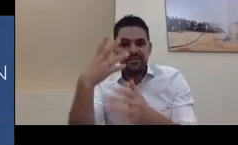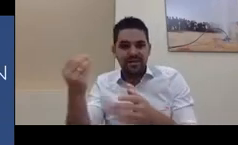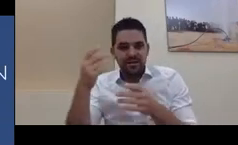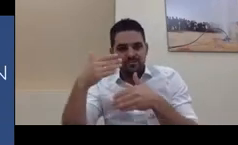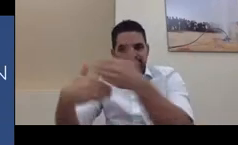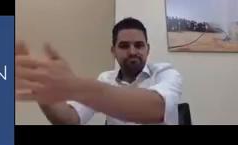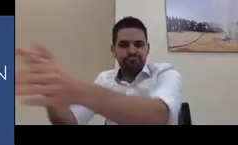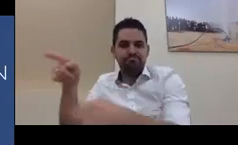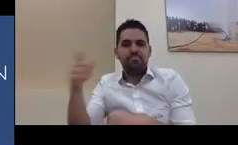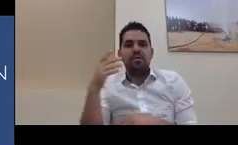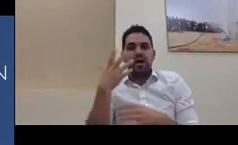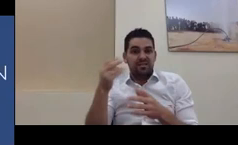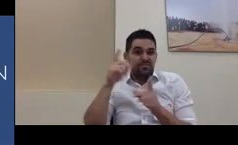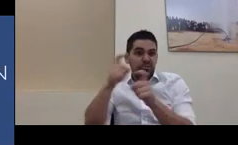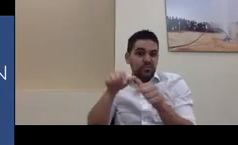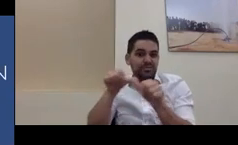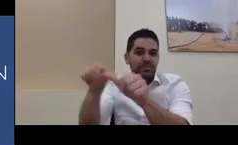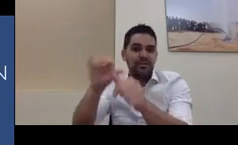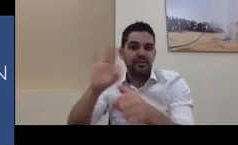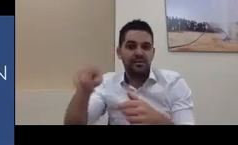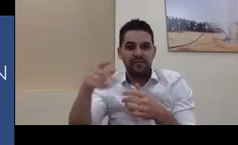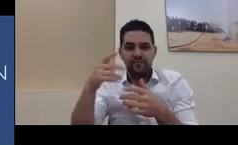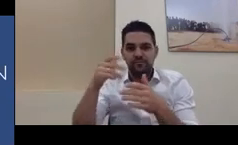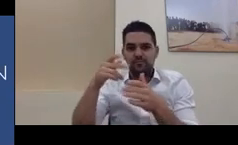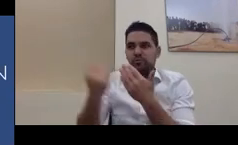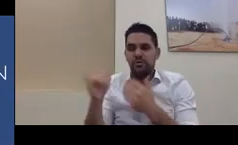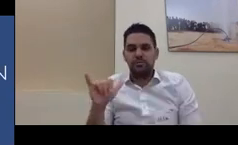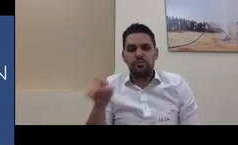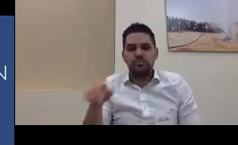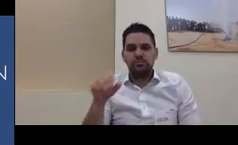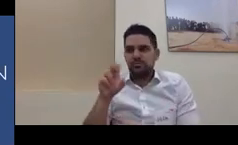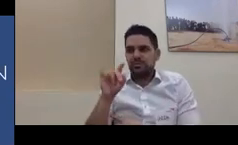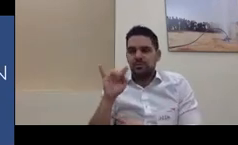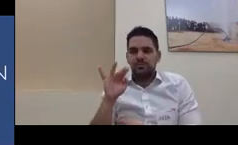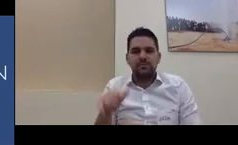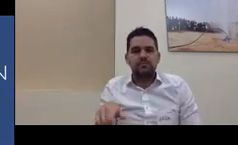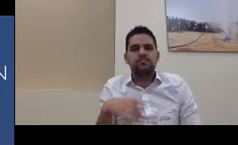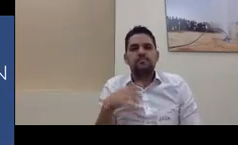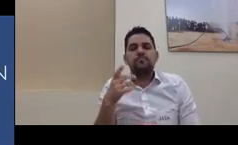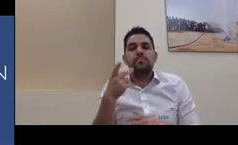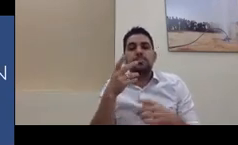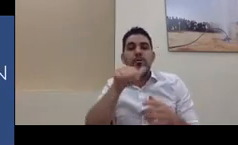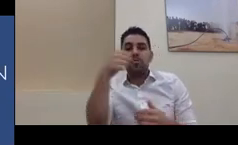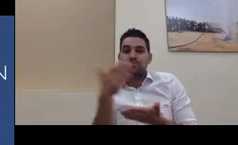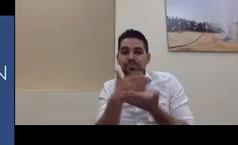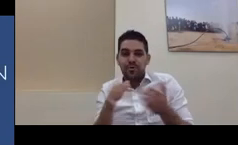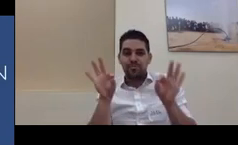in the design and implementation. And can contribute to the sustainability of this as well.